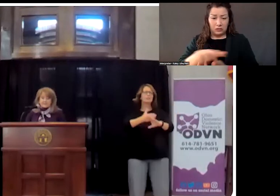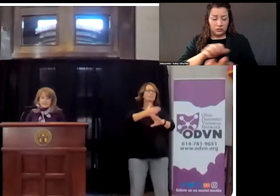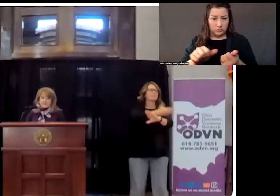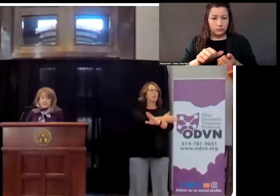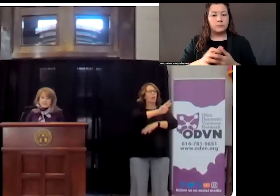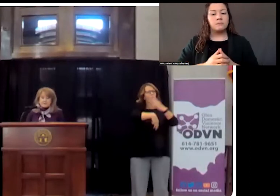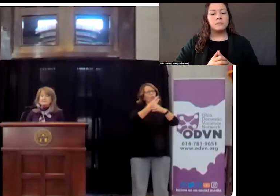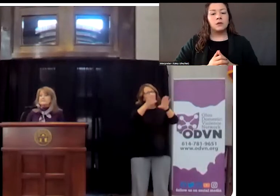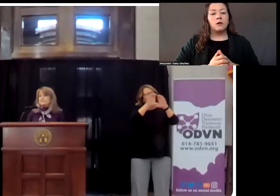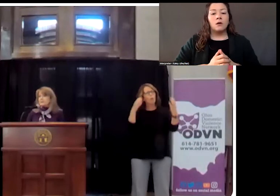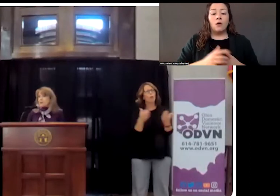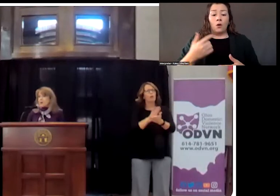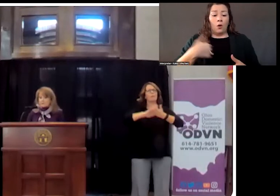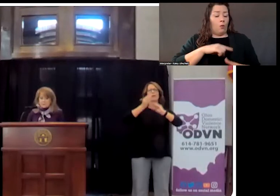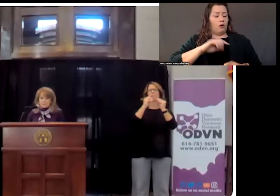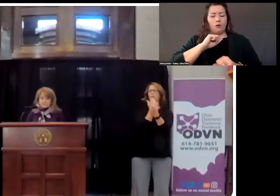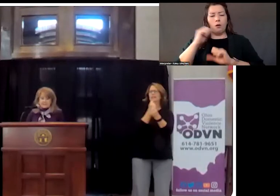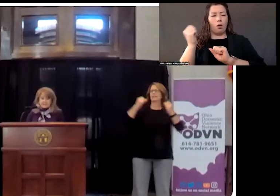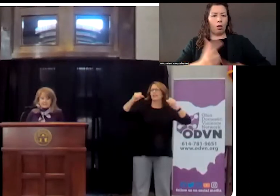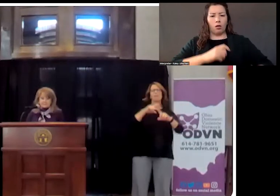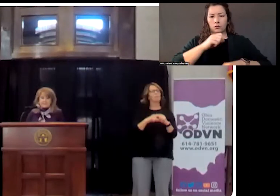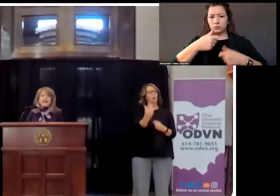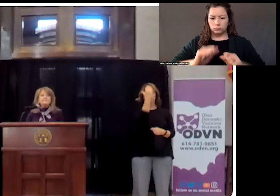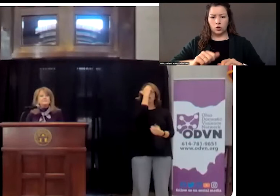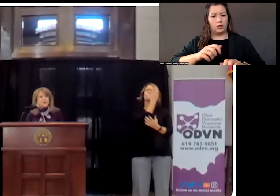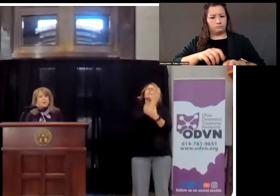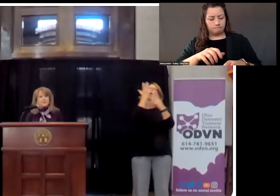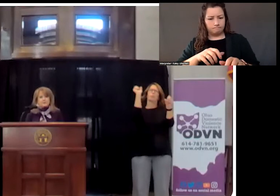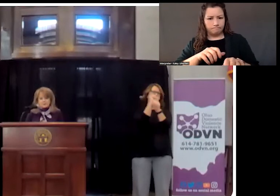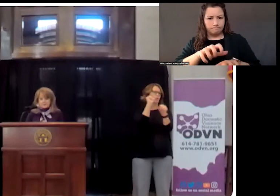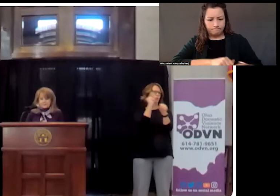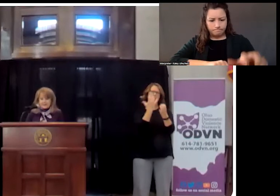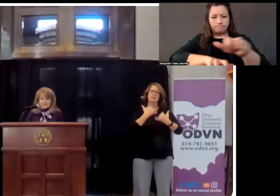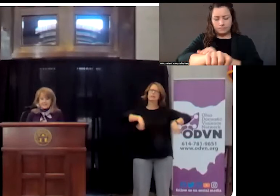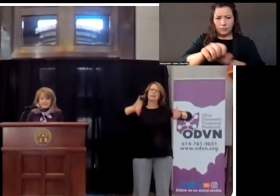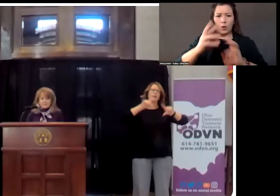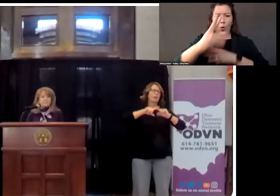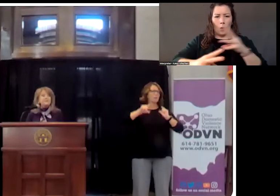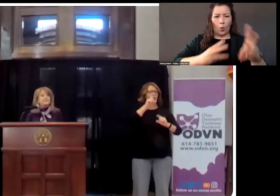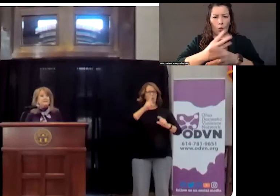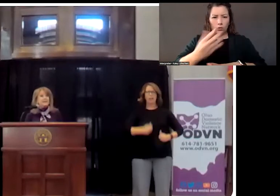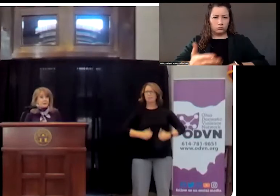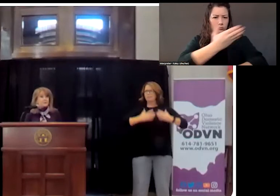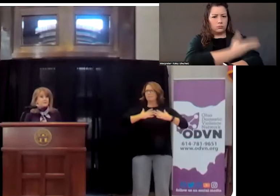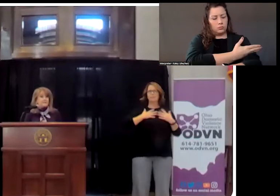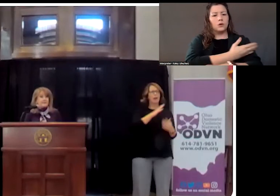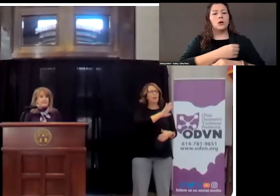We know there is still a lot of work to be done, but I'm so encouraged by the amazing work being done at ODVN.